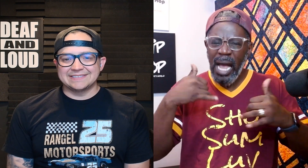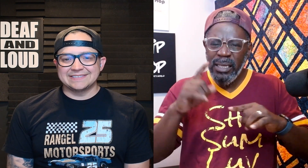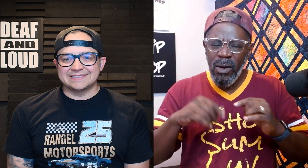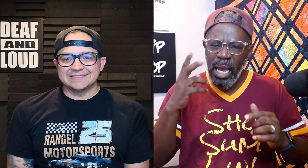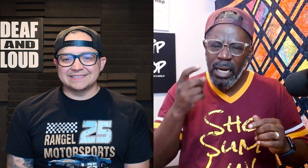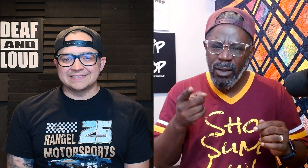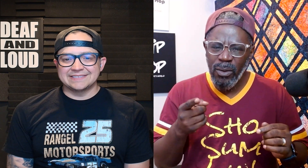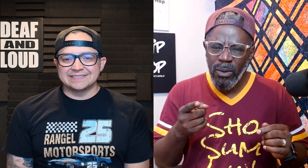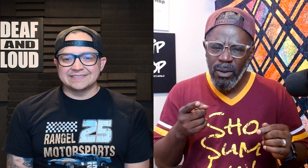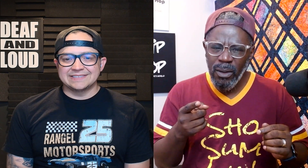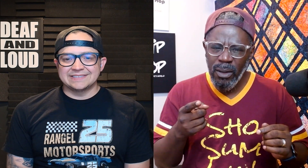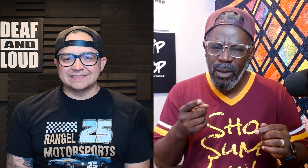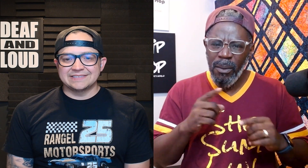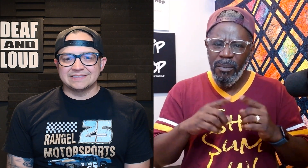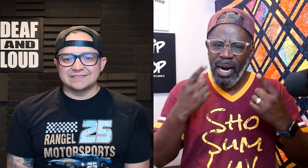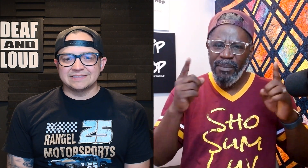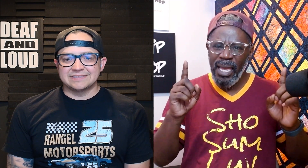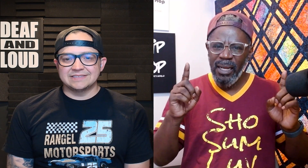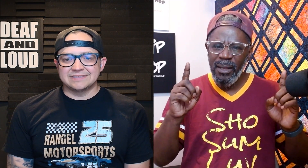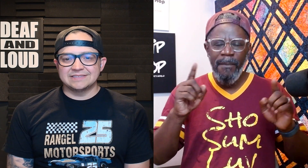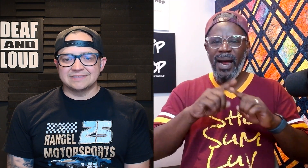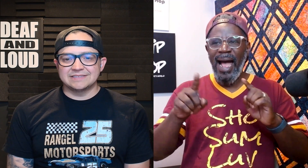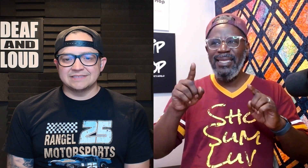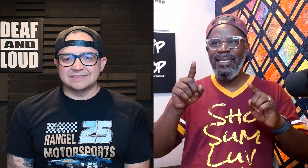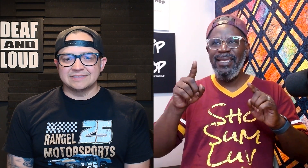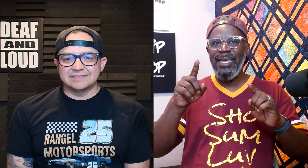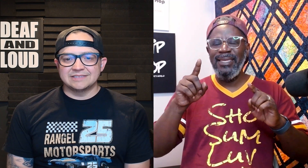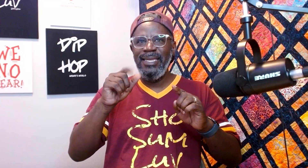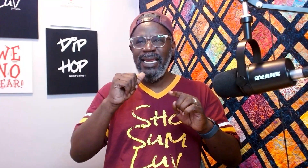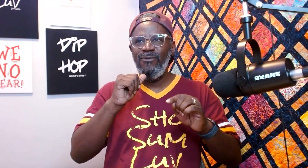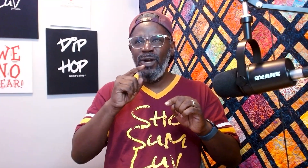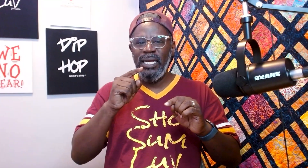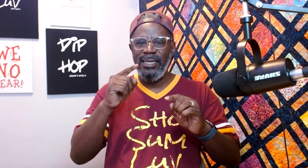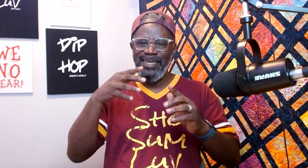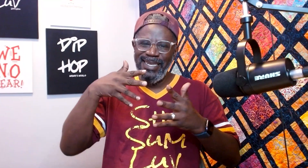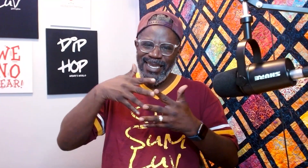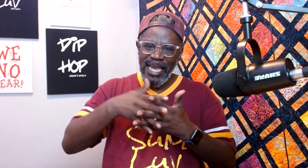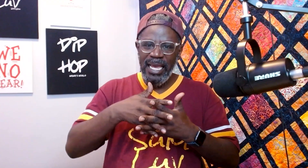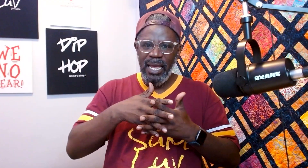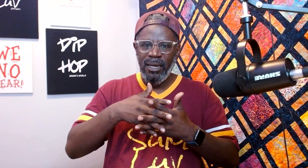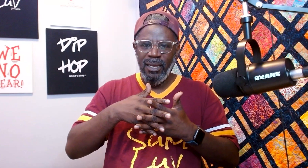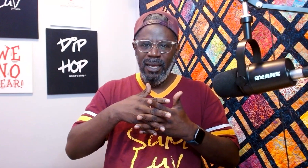I still can't hear you." But I made it. It didn't really sink in.